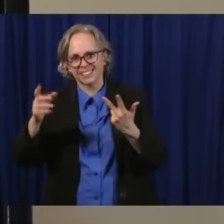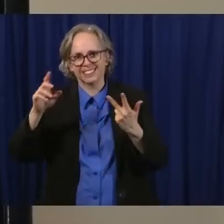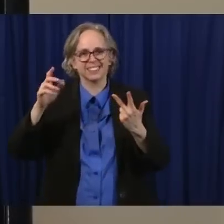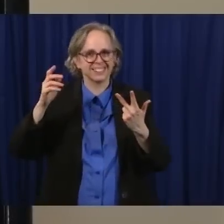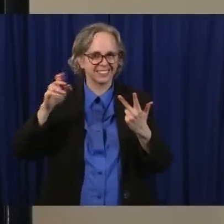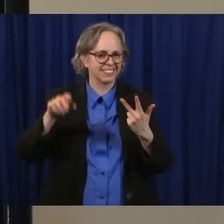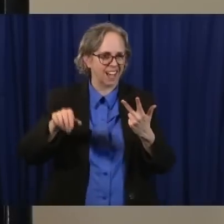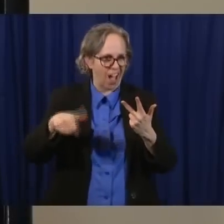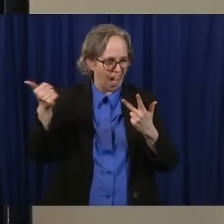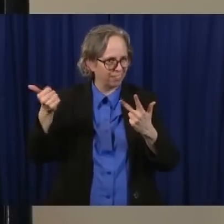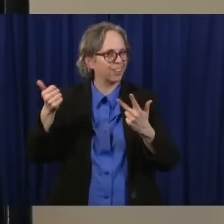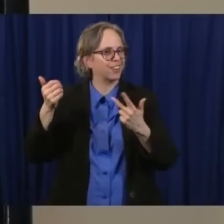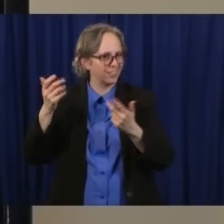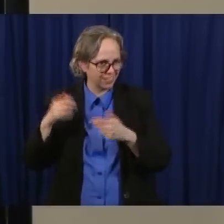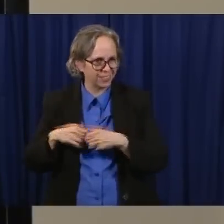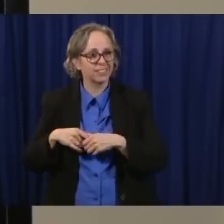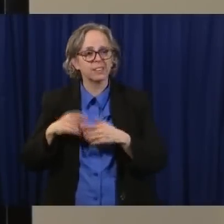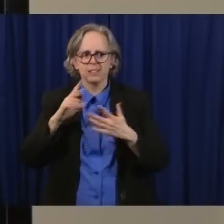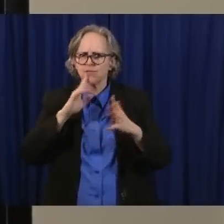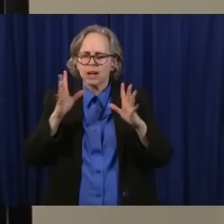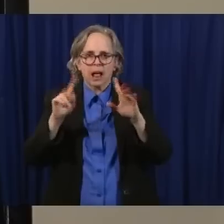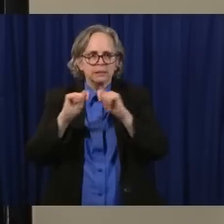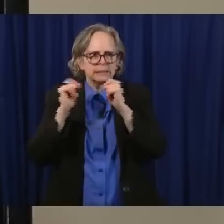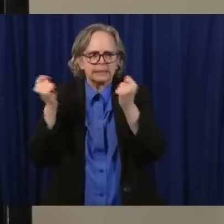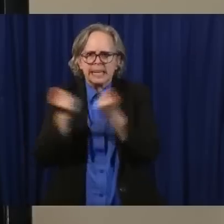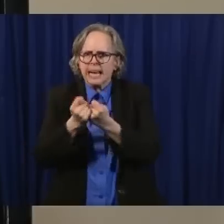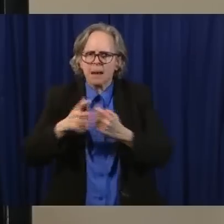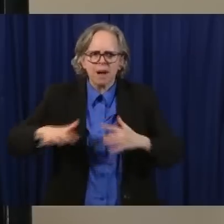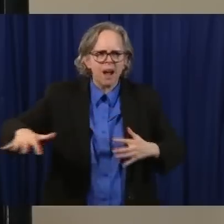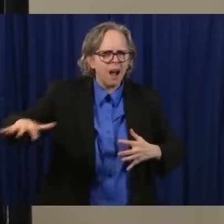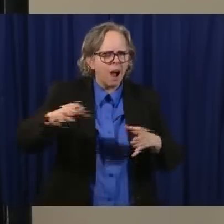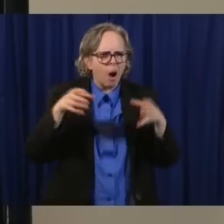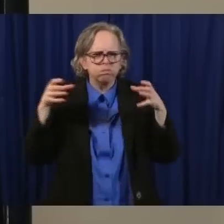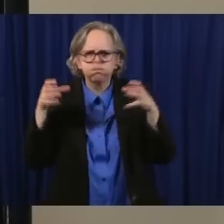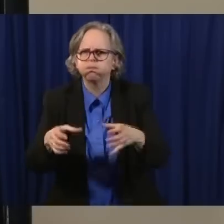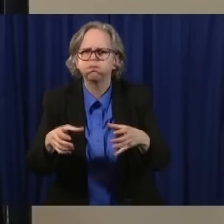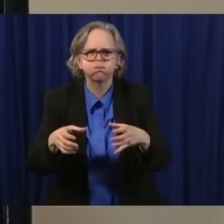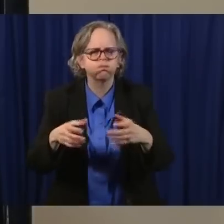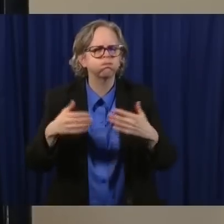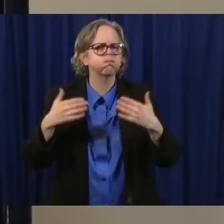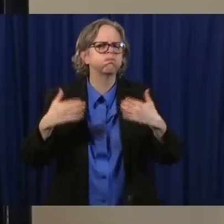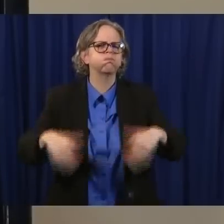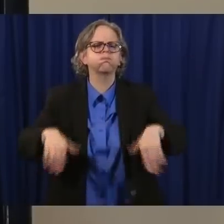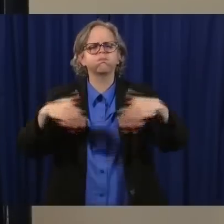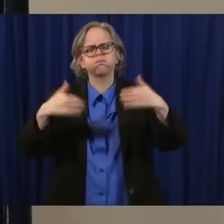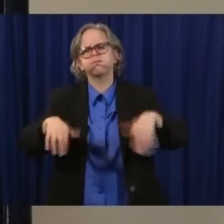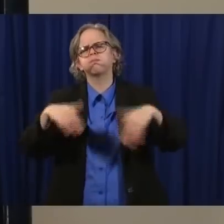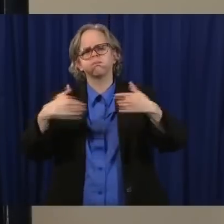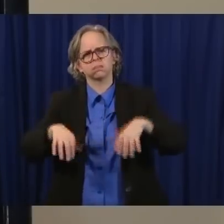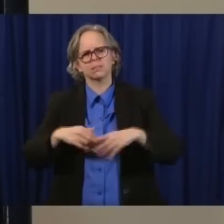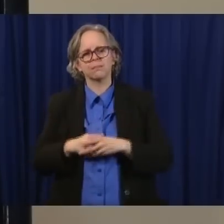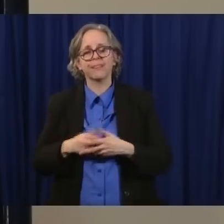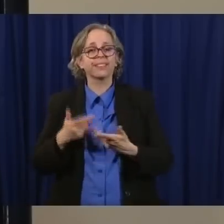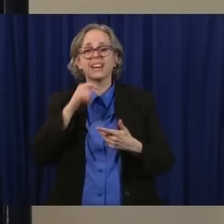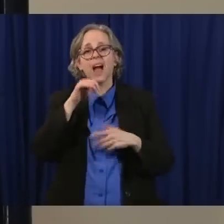TAFT AND OF COURSE GOVERNOR DeWINE. WE HAVE REALLY PUT TOGETHER A